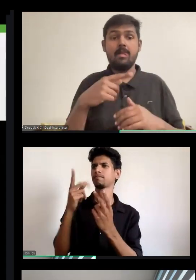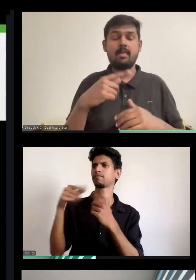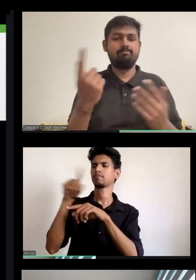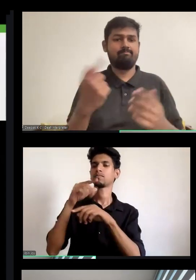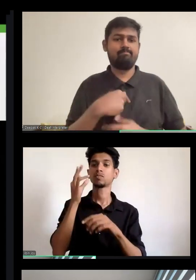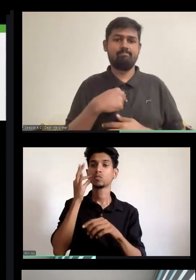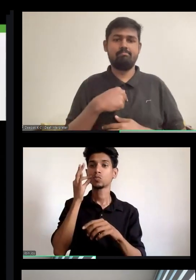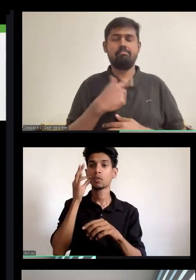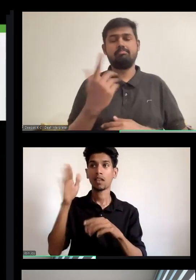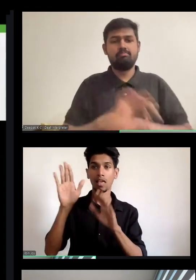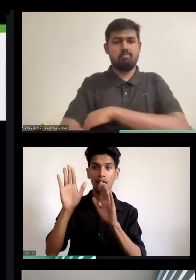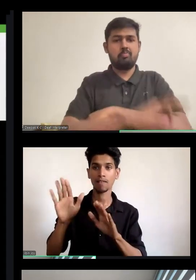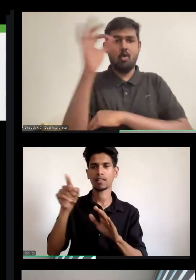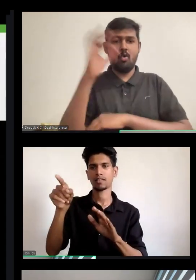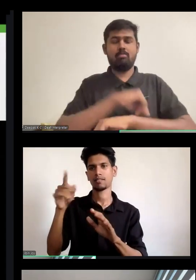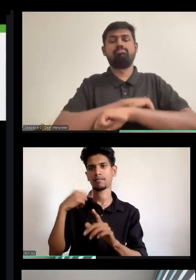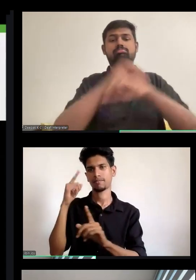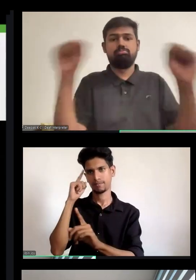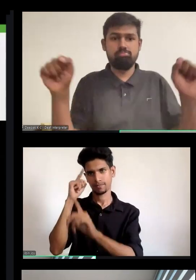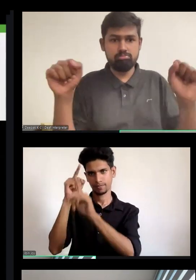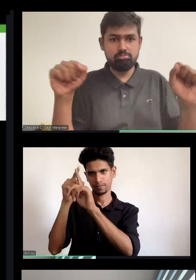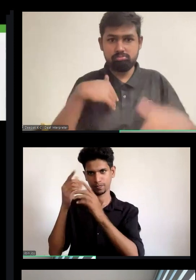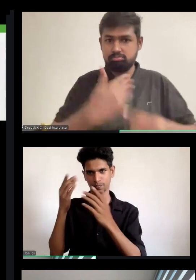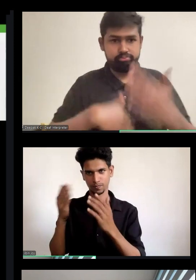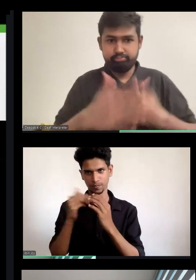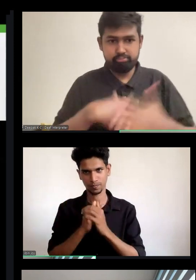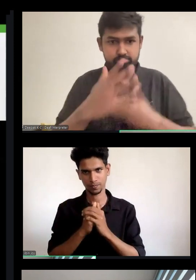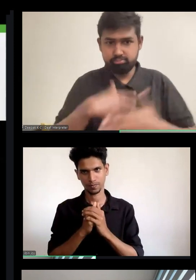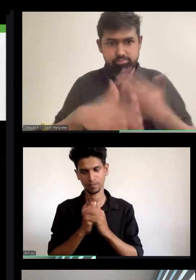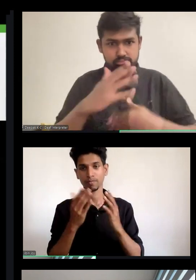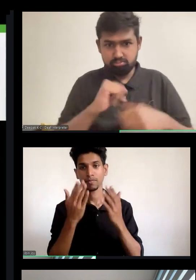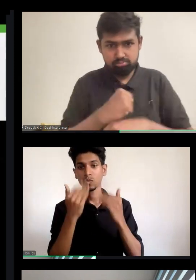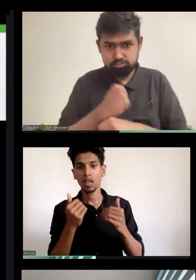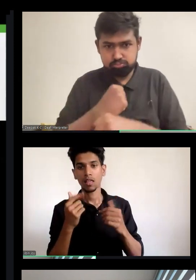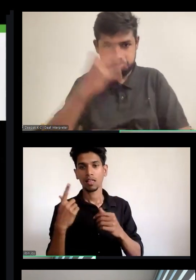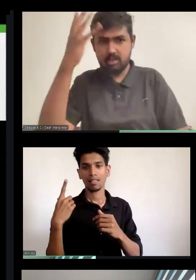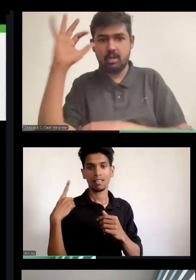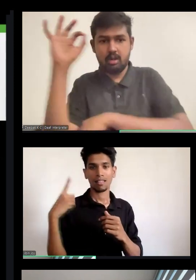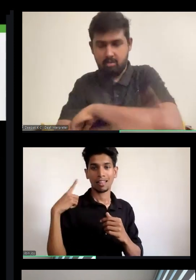Because when leadership adopts ShiftUp accessibility and they view accessibility